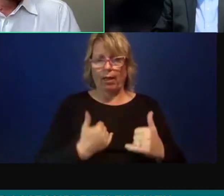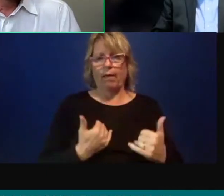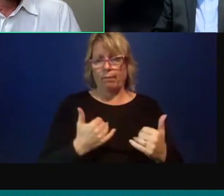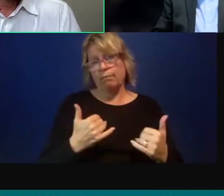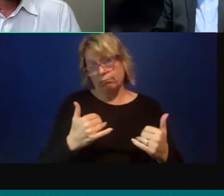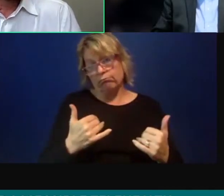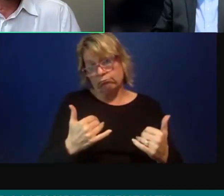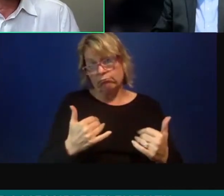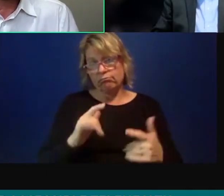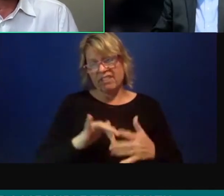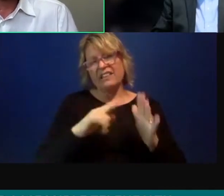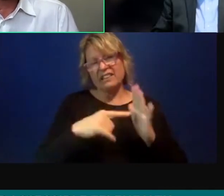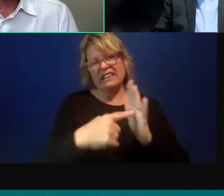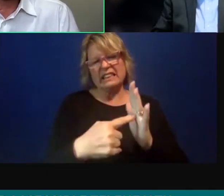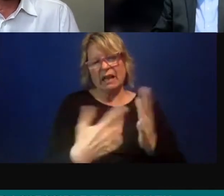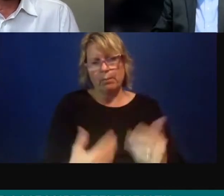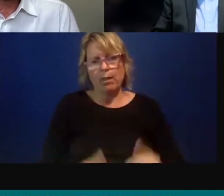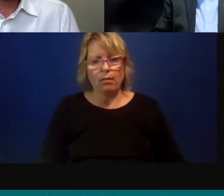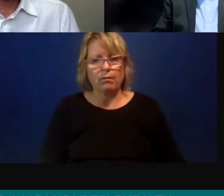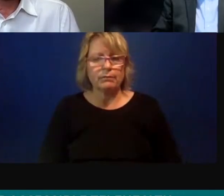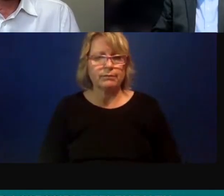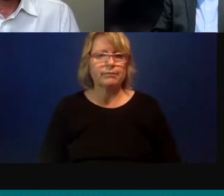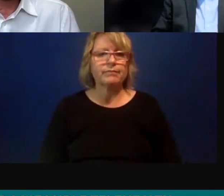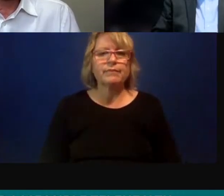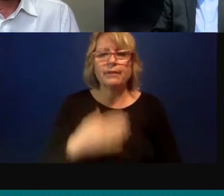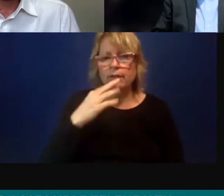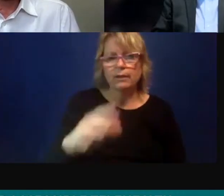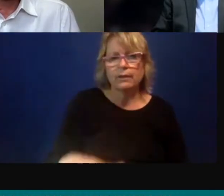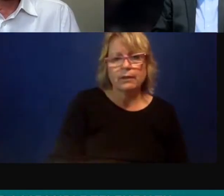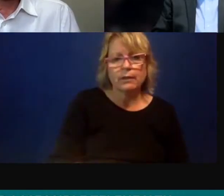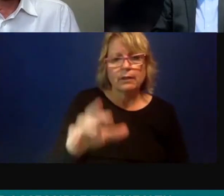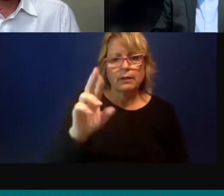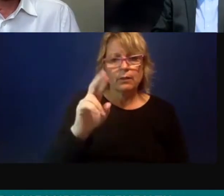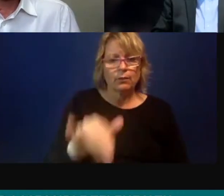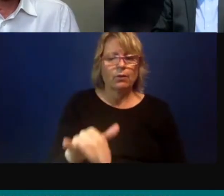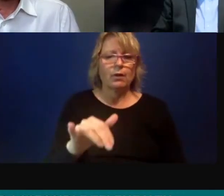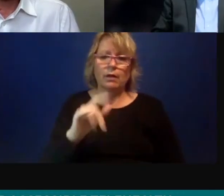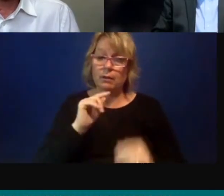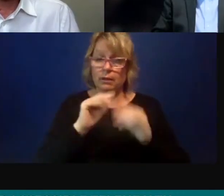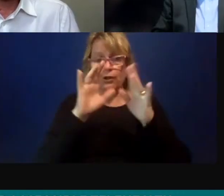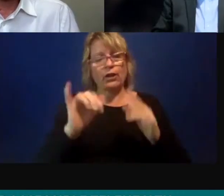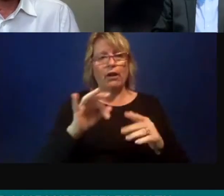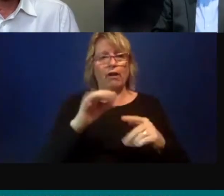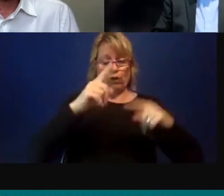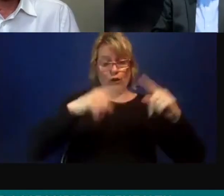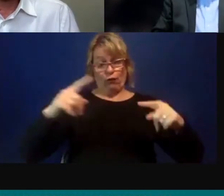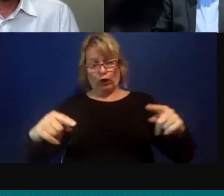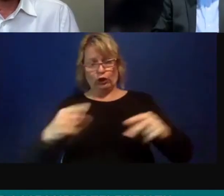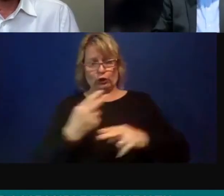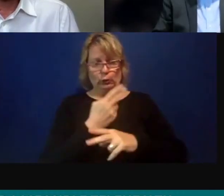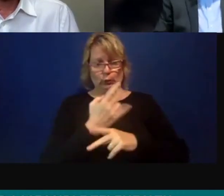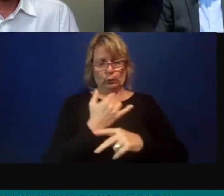Just an example. >> Christopher Sharp: Thanks, Roy. That's really important. Clearly, if you have a diversity of users with a diversity of